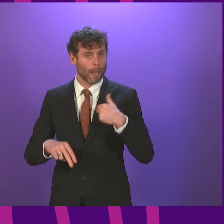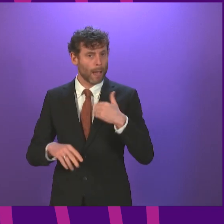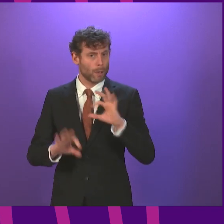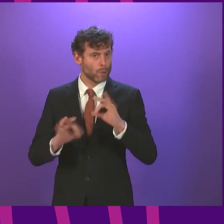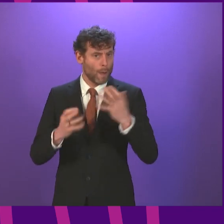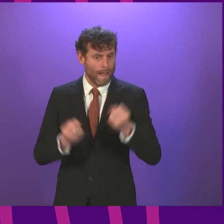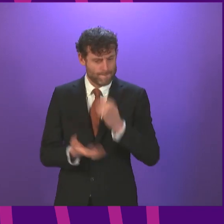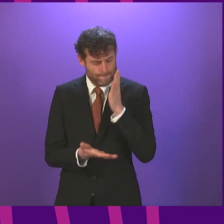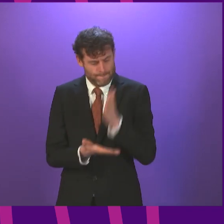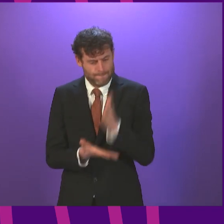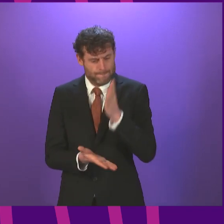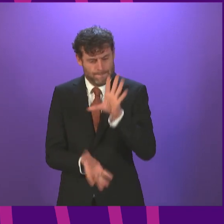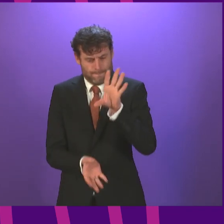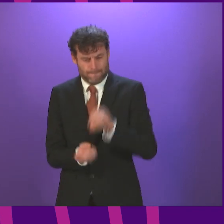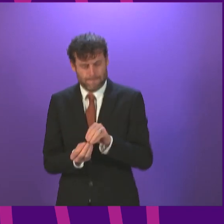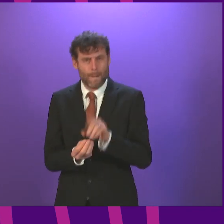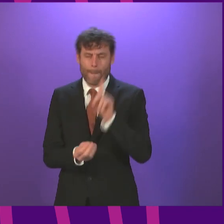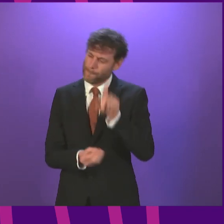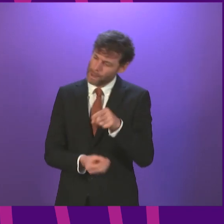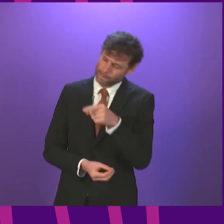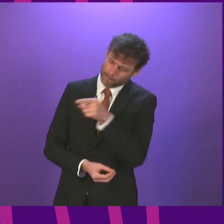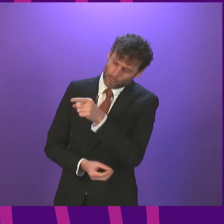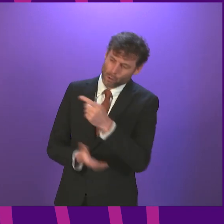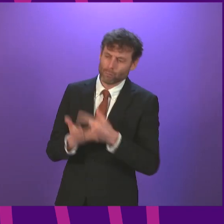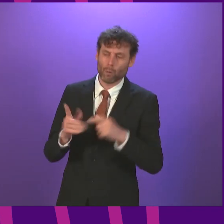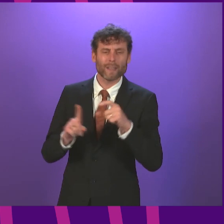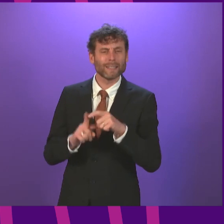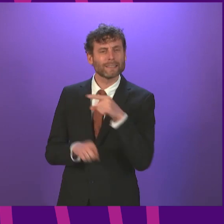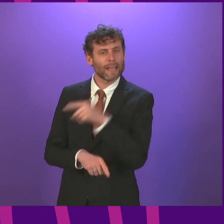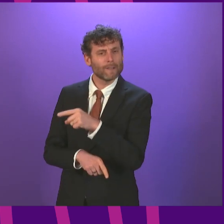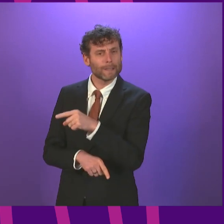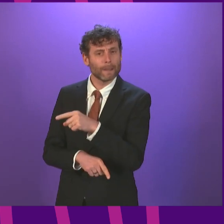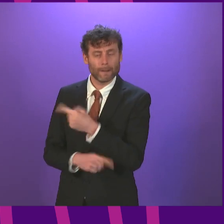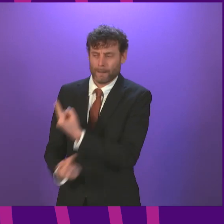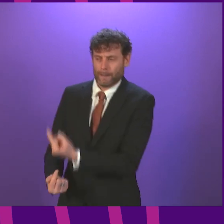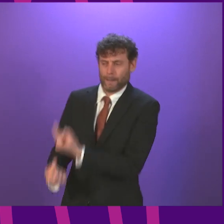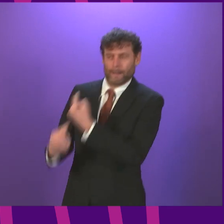breakdown to Parliament. Ruth Davidson, in some respects, makes my point for me. Let